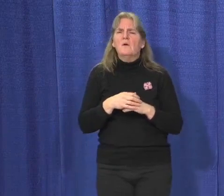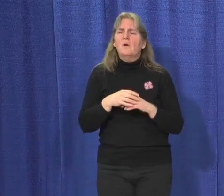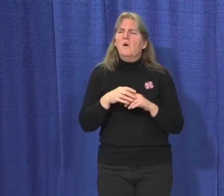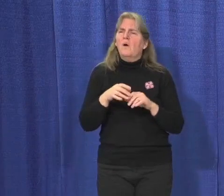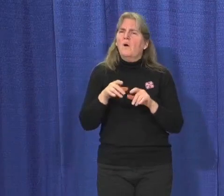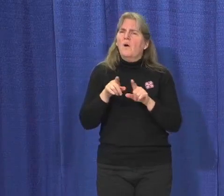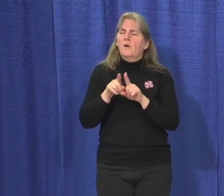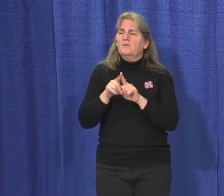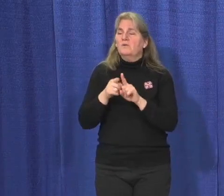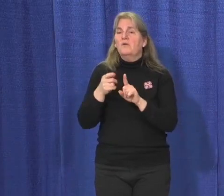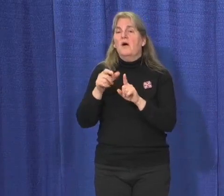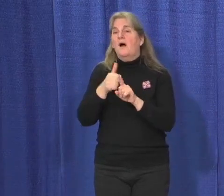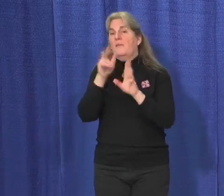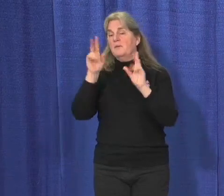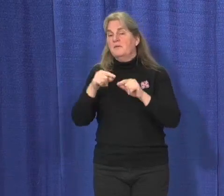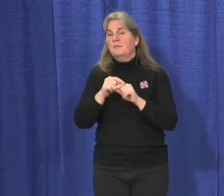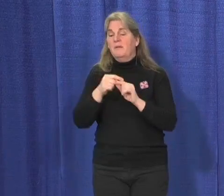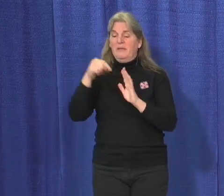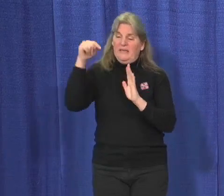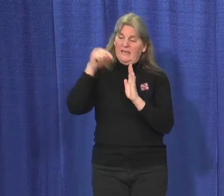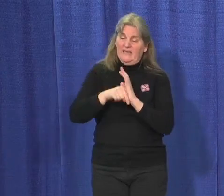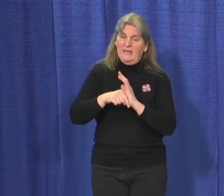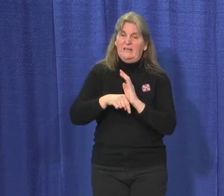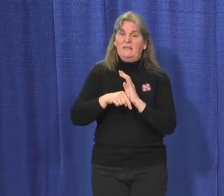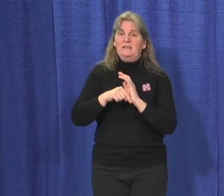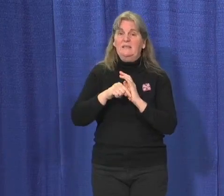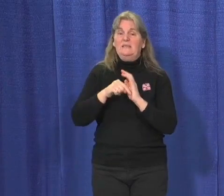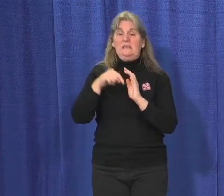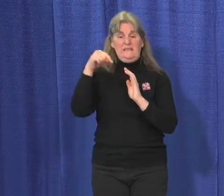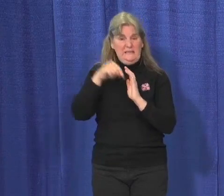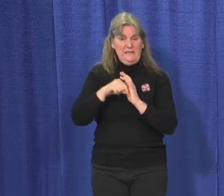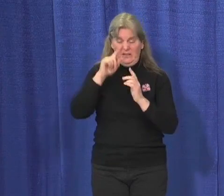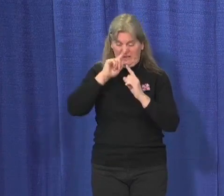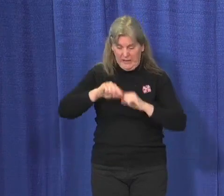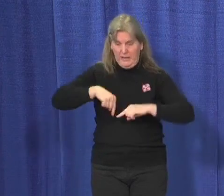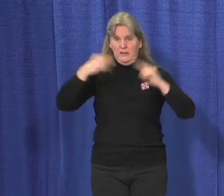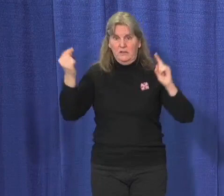serious allergic reaction, unknown reaction to one of the